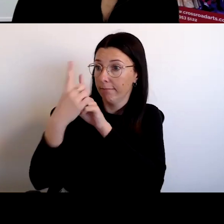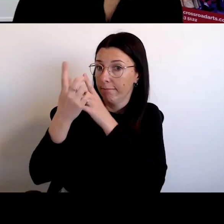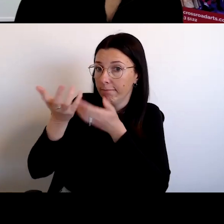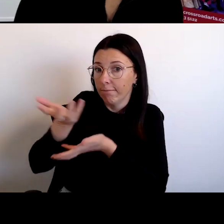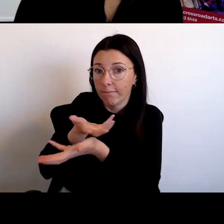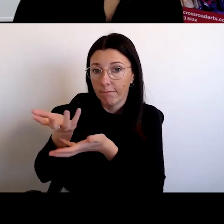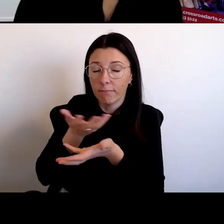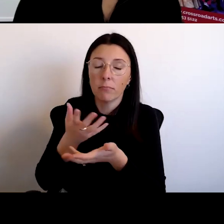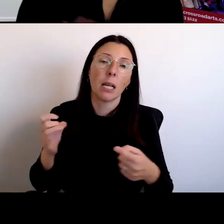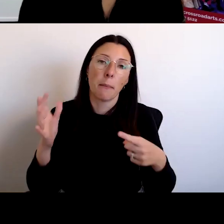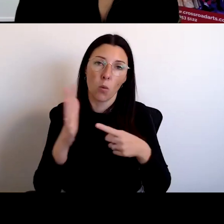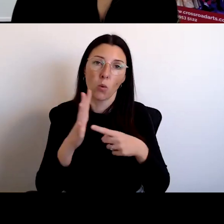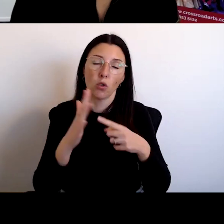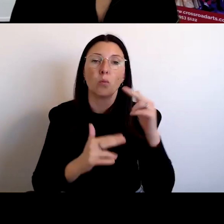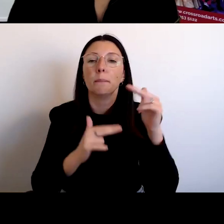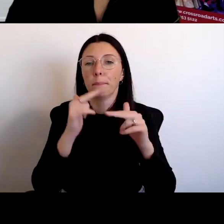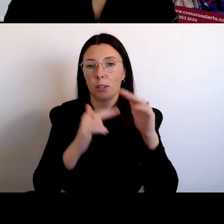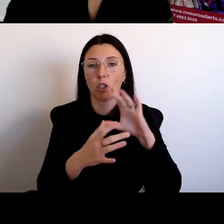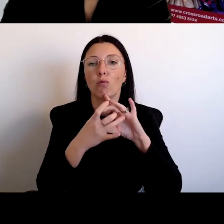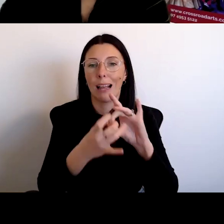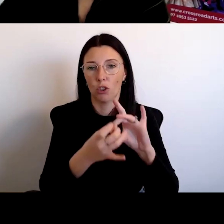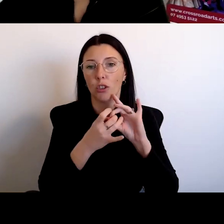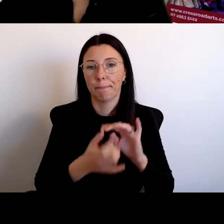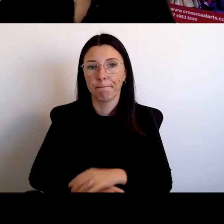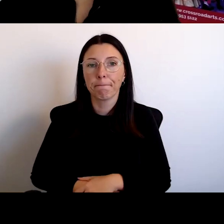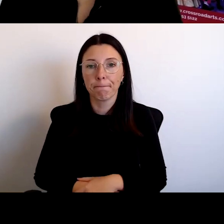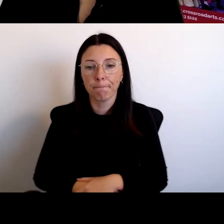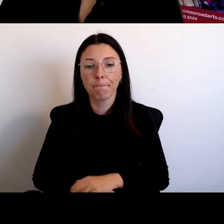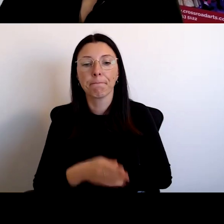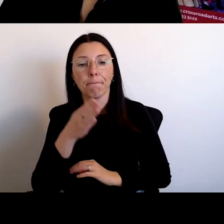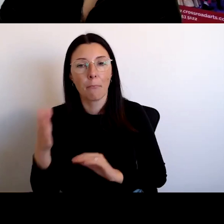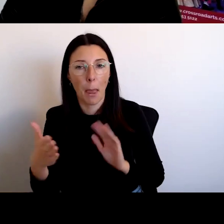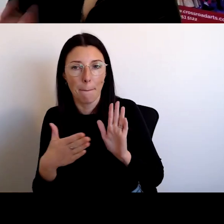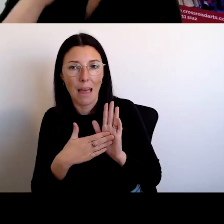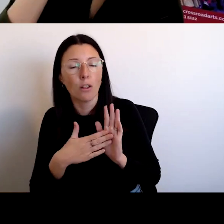The relationship is really important. >> Absolutely. I think that's a really interesting